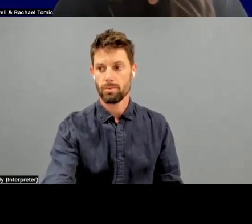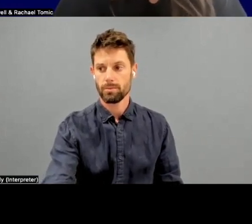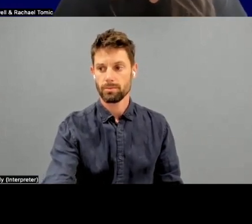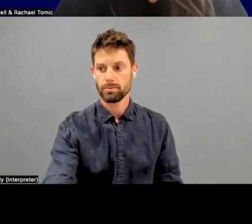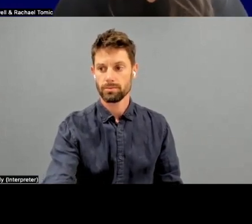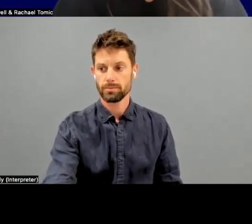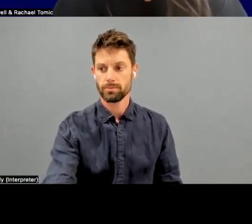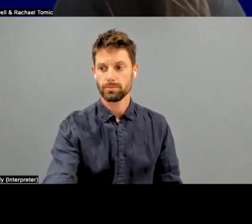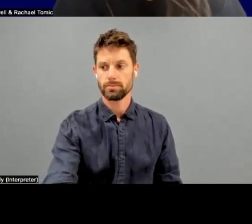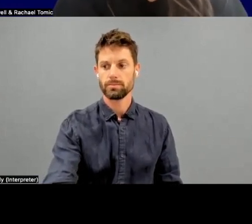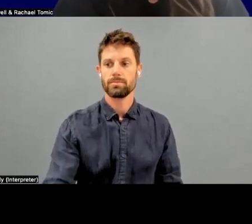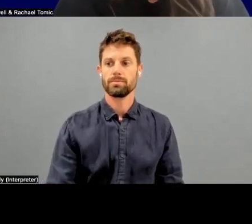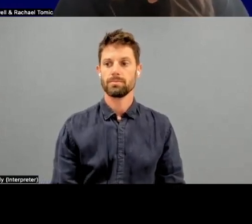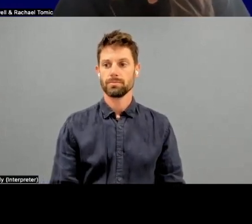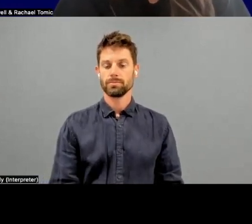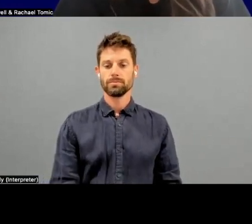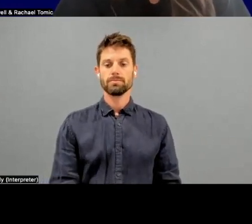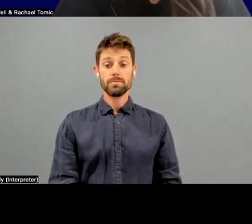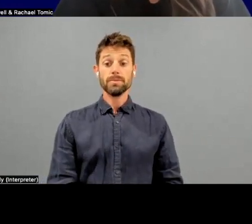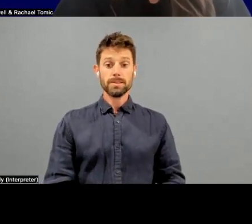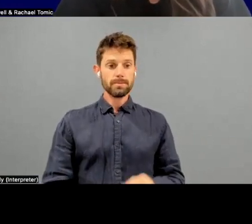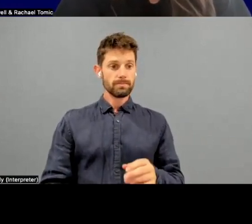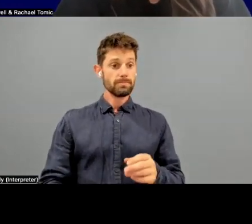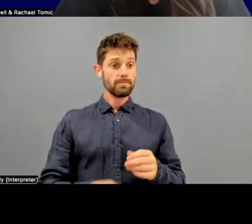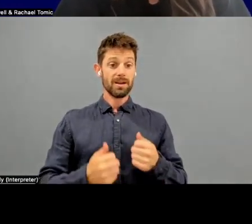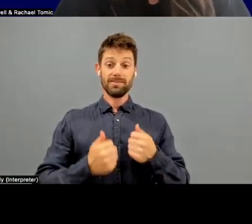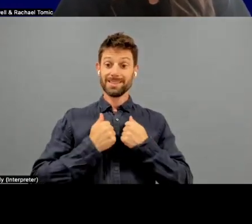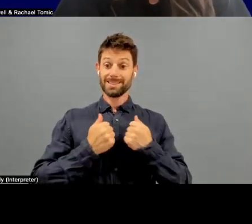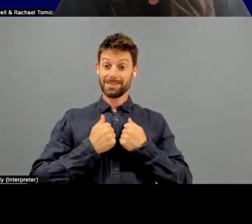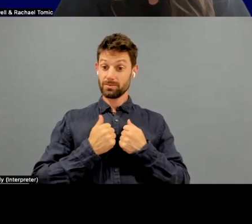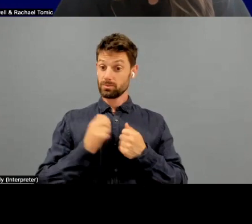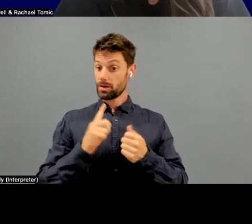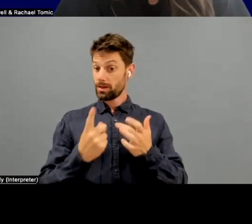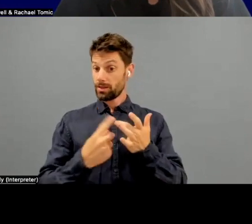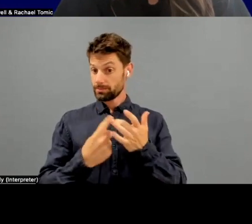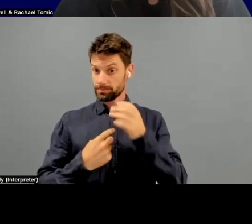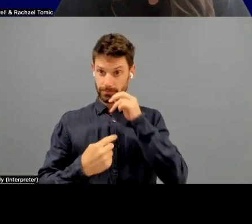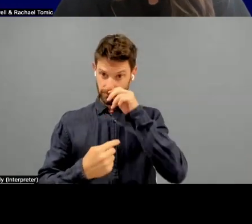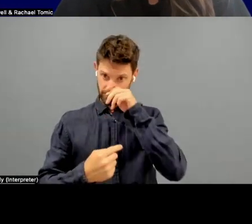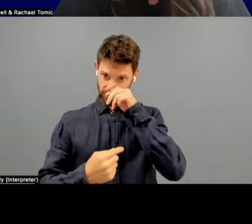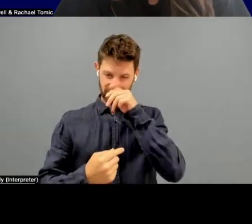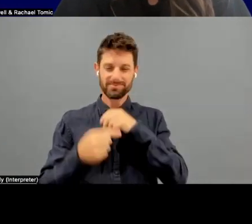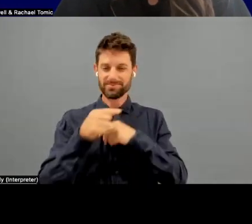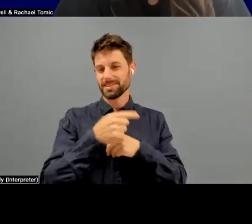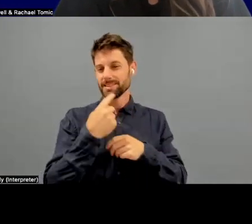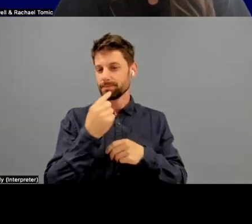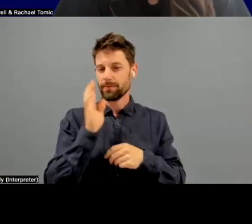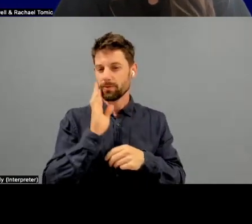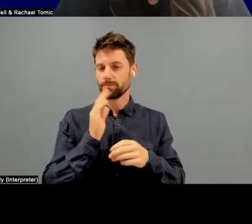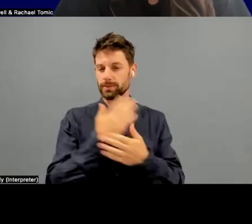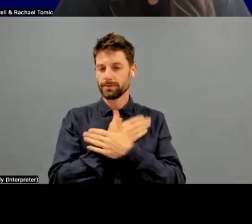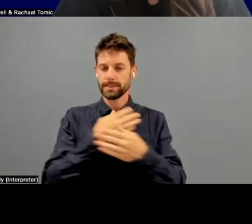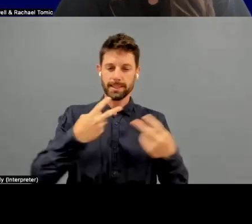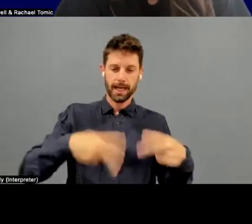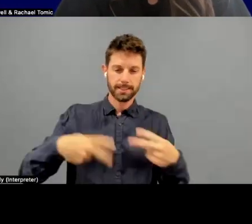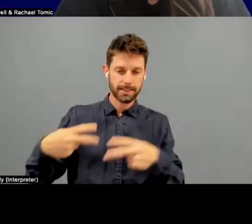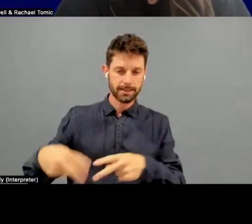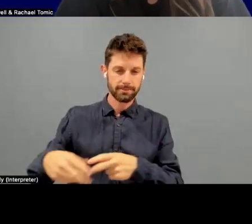For fitness, Hannah loves dancing, as Emily said, so we will often use her walking